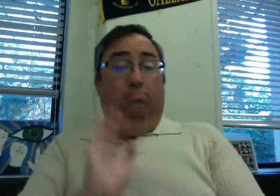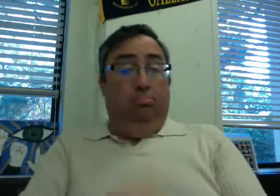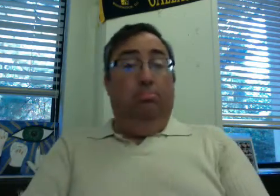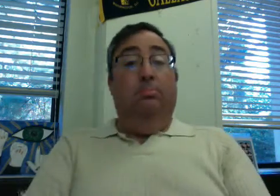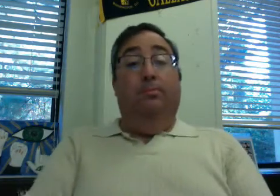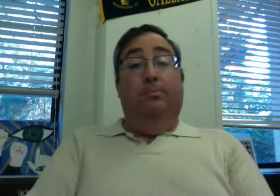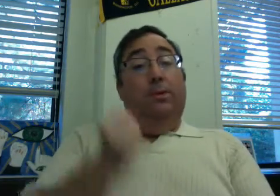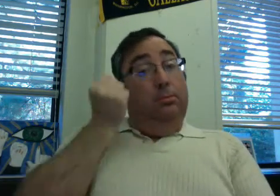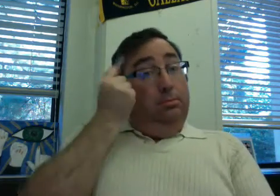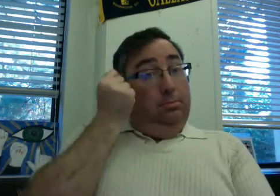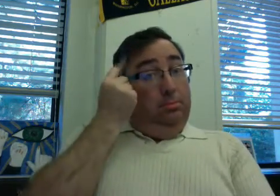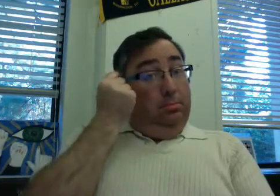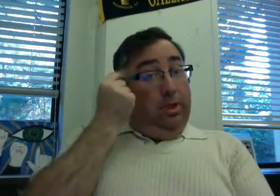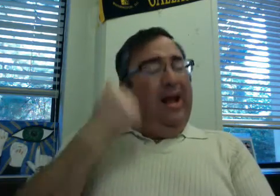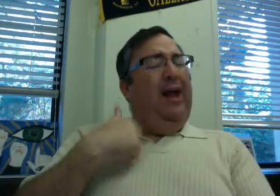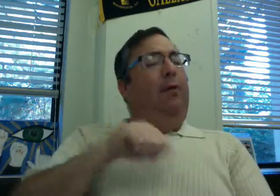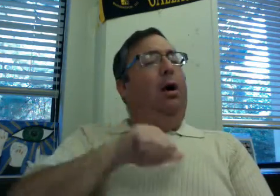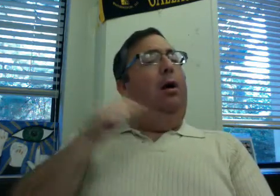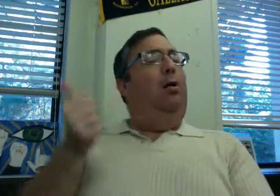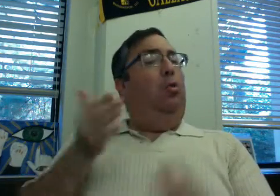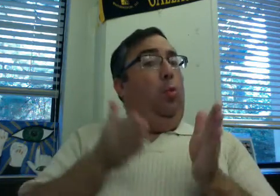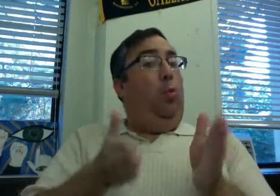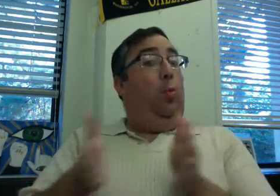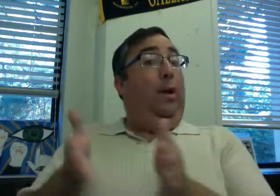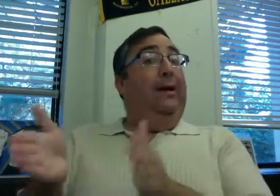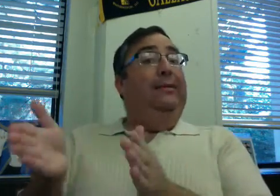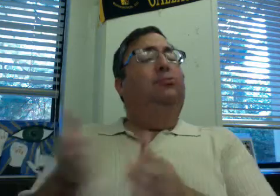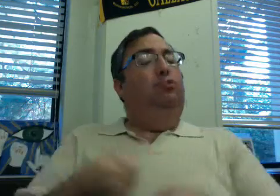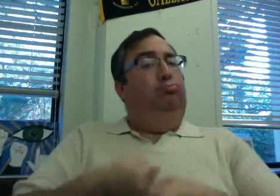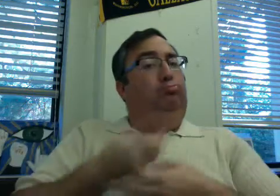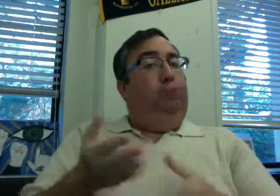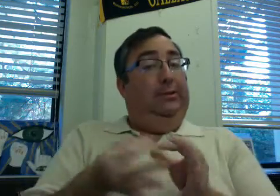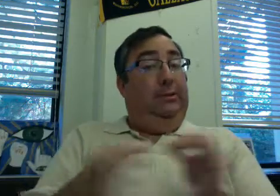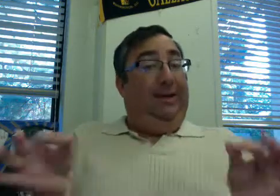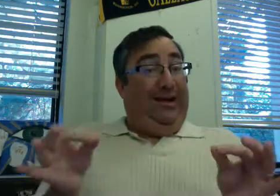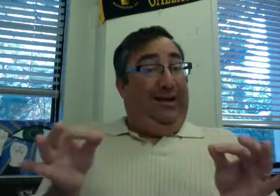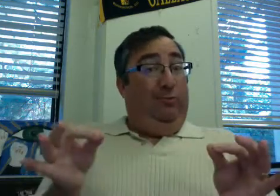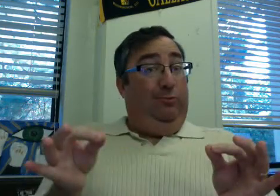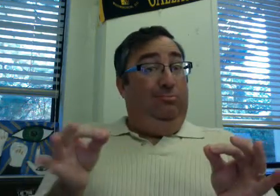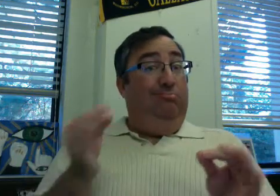And there are other ways to express language.